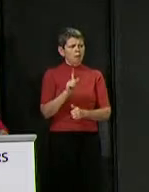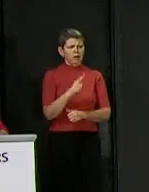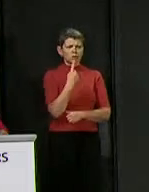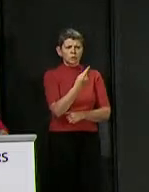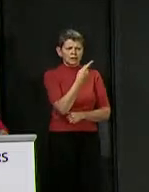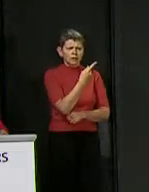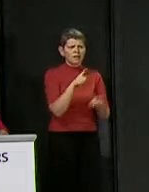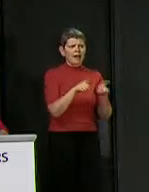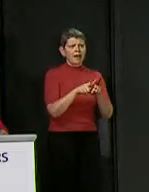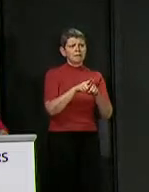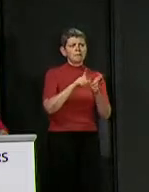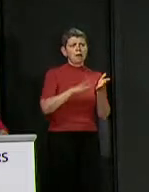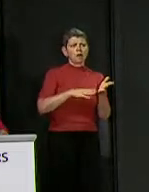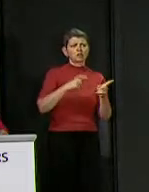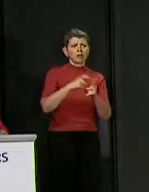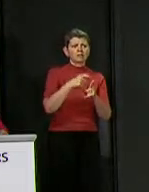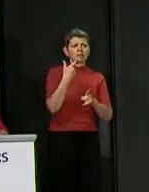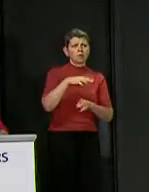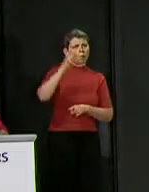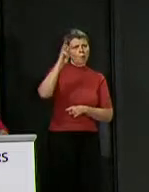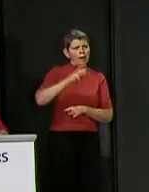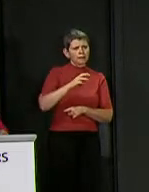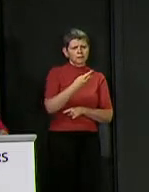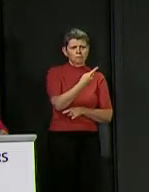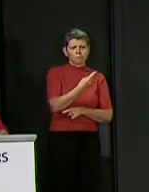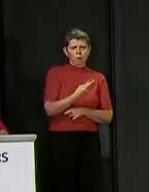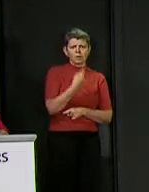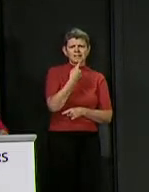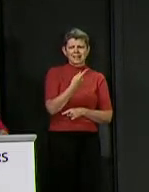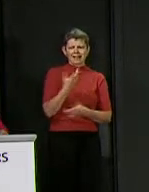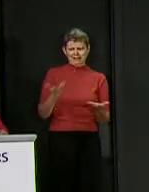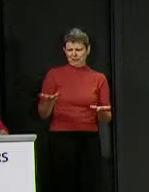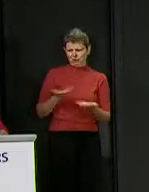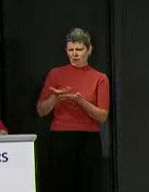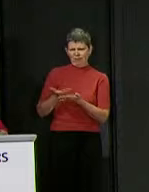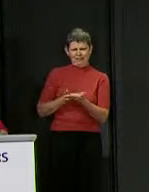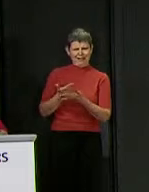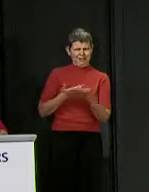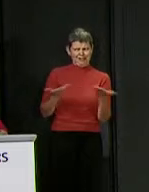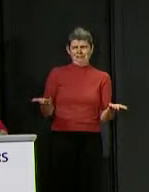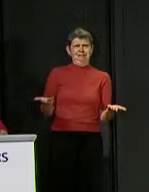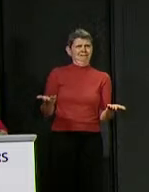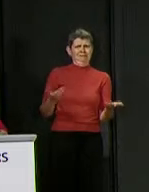at the same time describe your conversations as shambolic, the process was shambolic. I